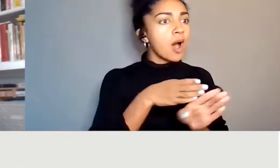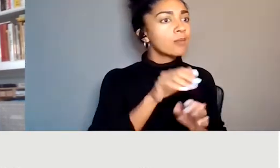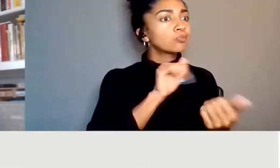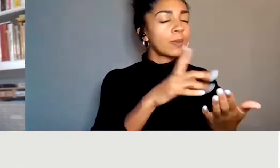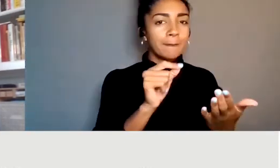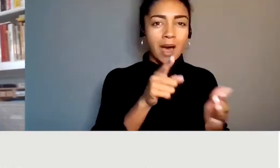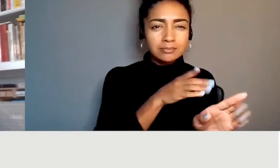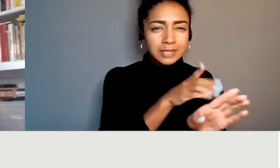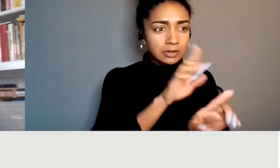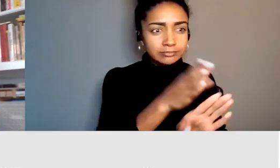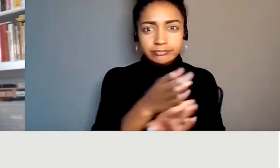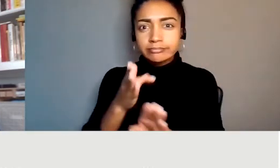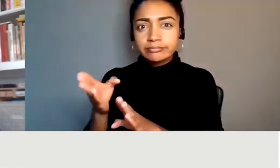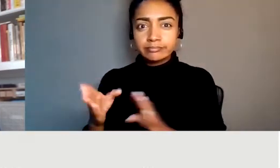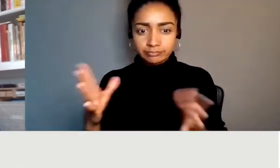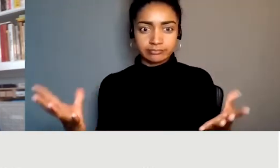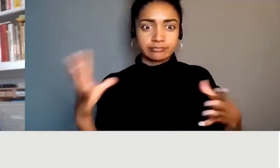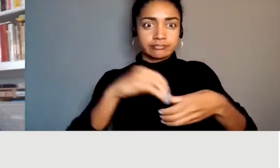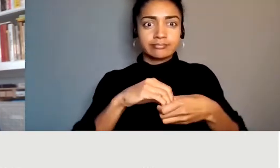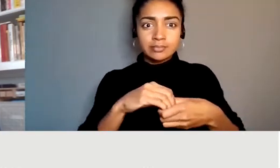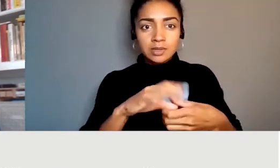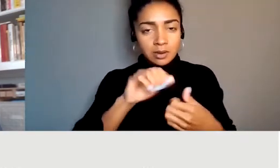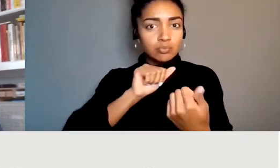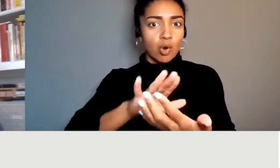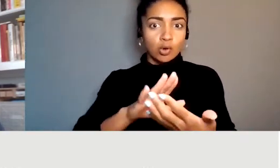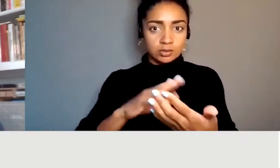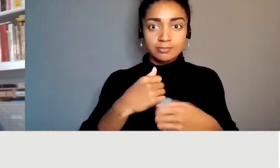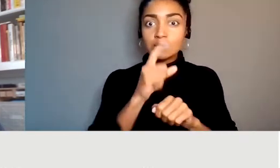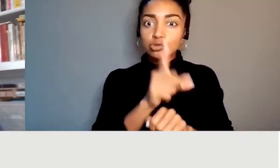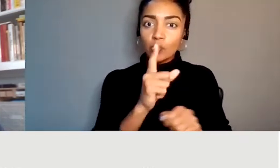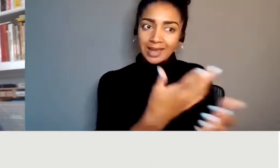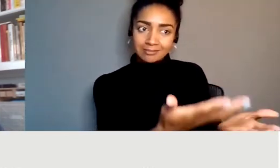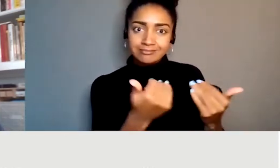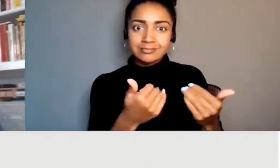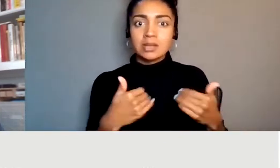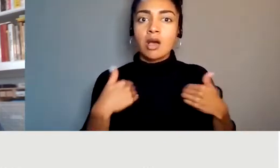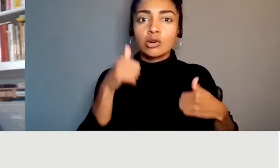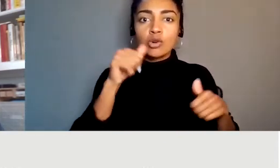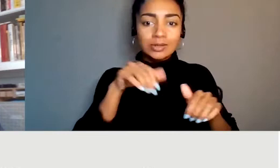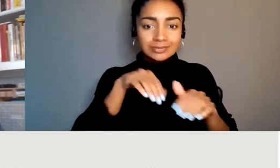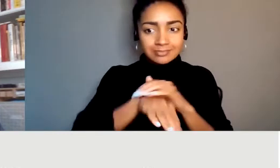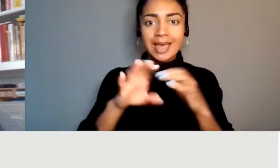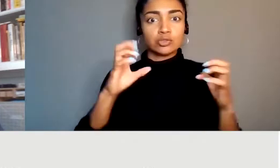could go to the next slide, I just want to close with talking about some of the new policies coming out with the U.S.